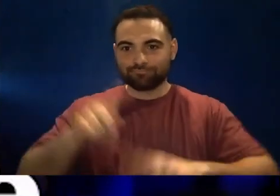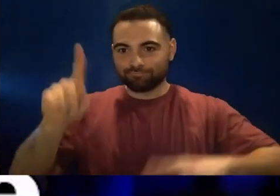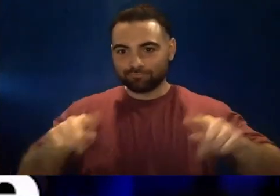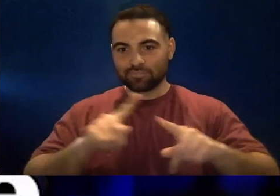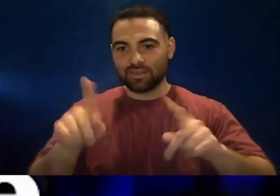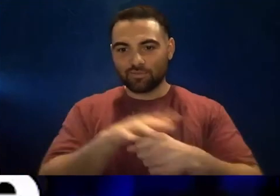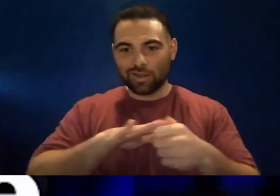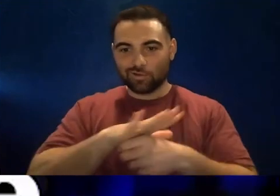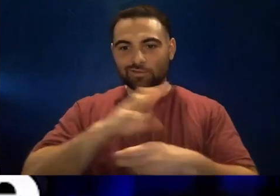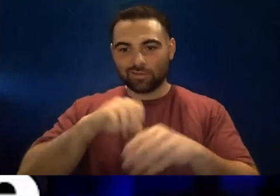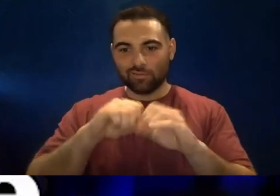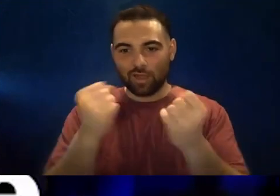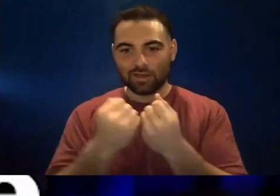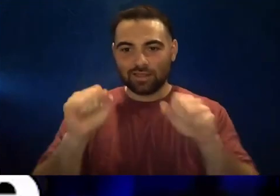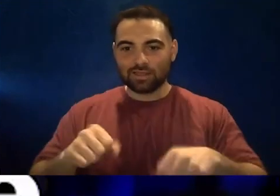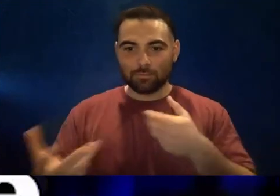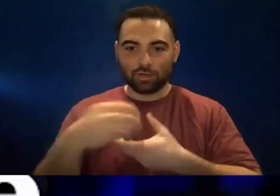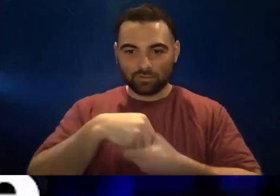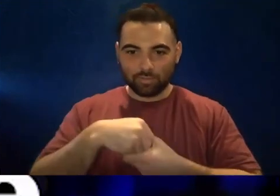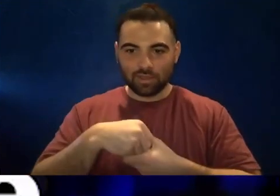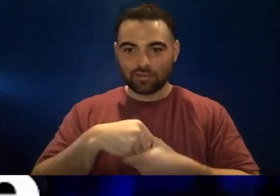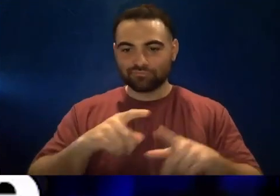to be able to participate in various protest movements.